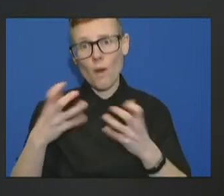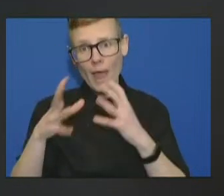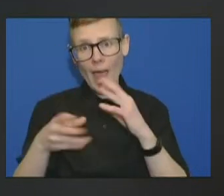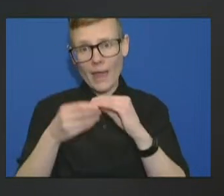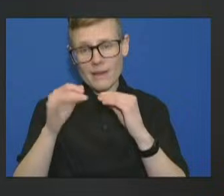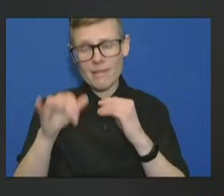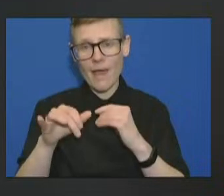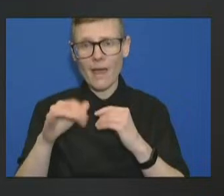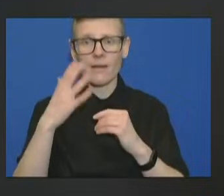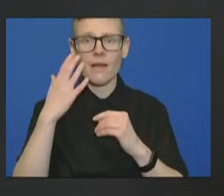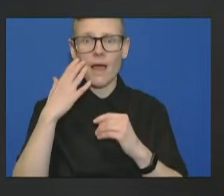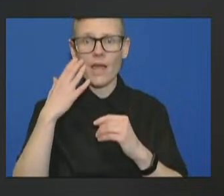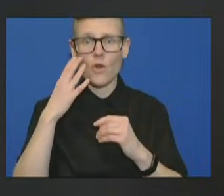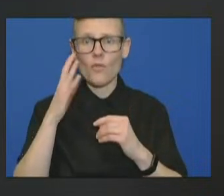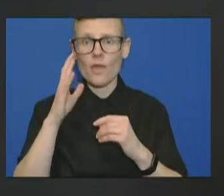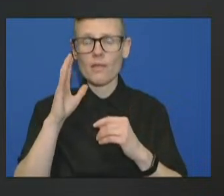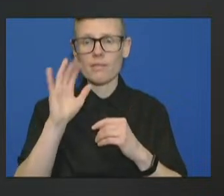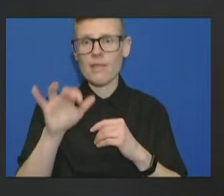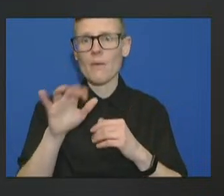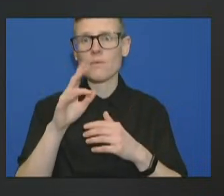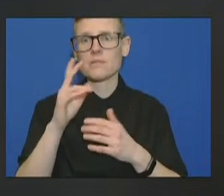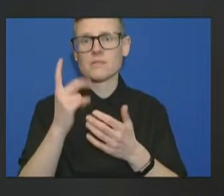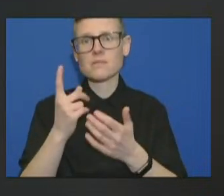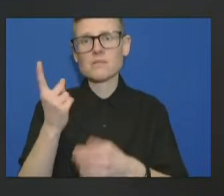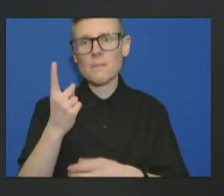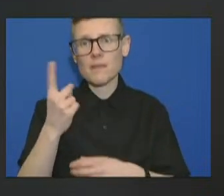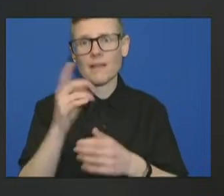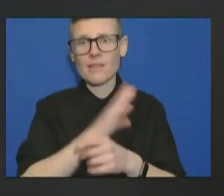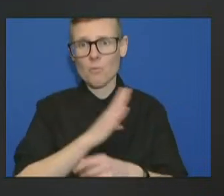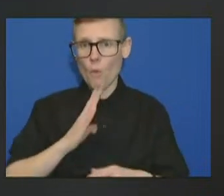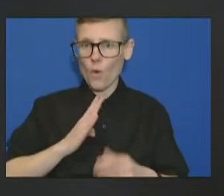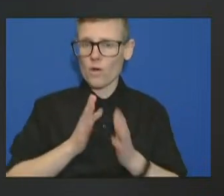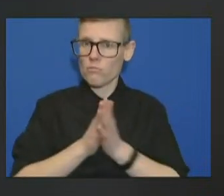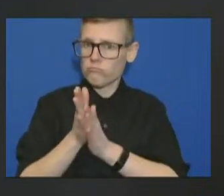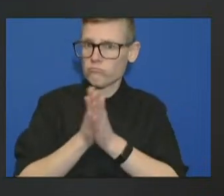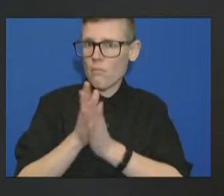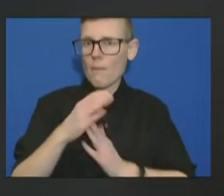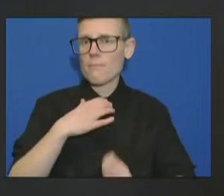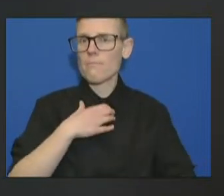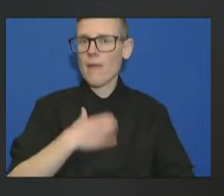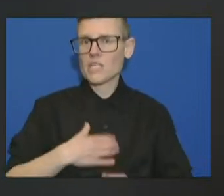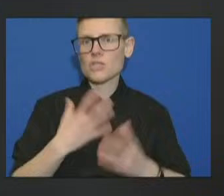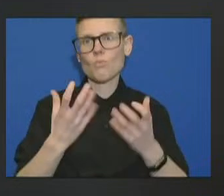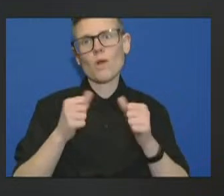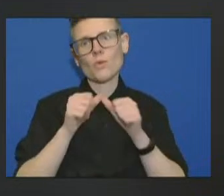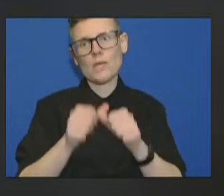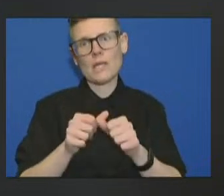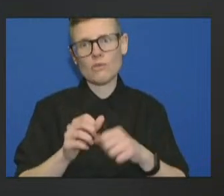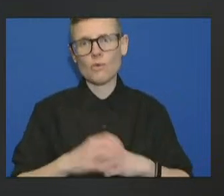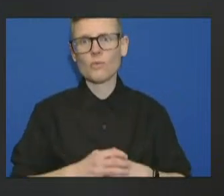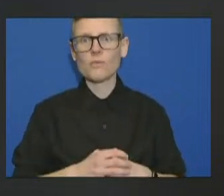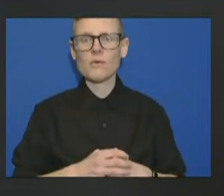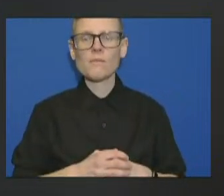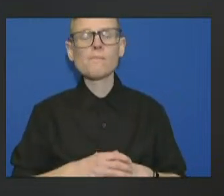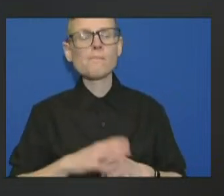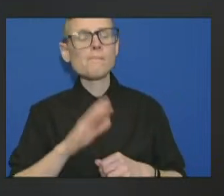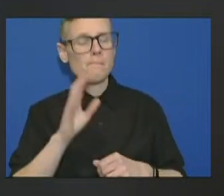and figure this out? And Miss Yang, I don't know if there was anything you wanted to add to